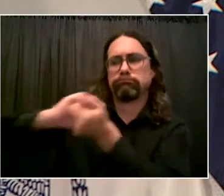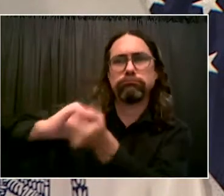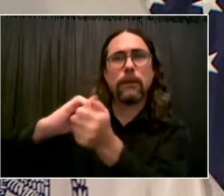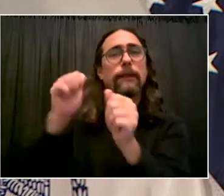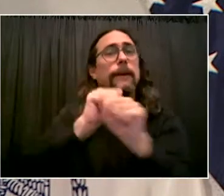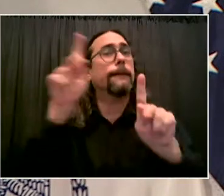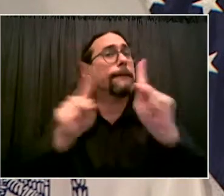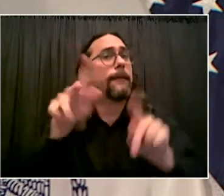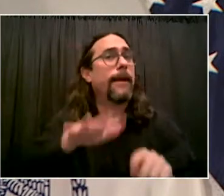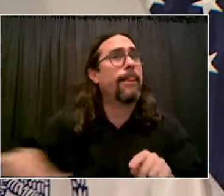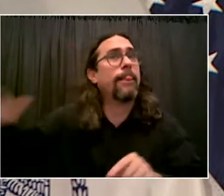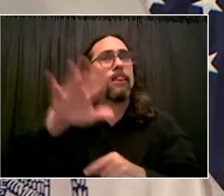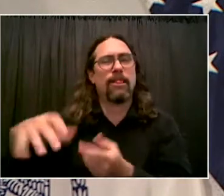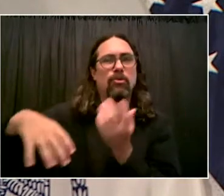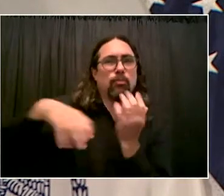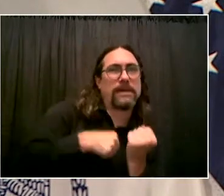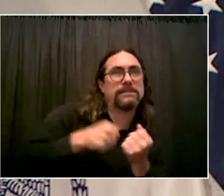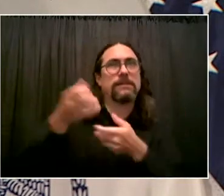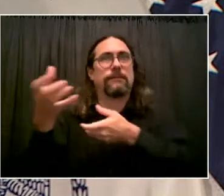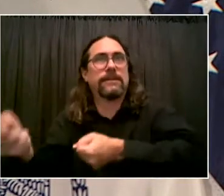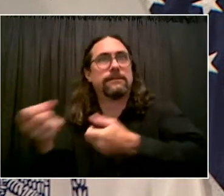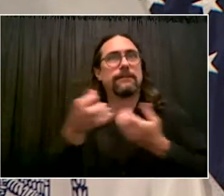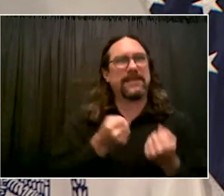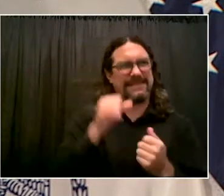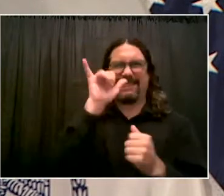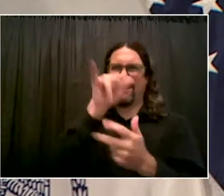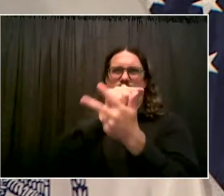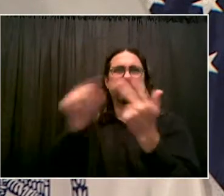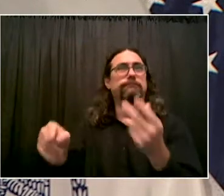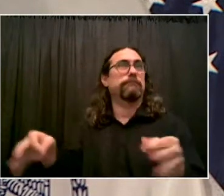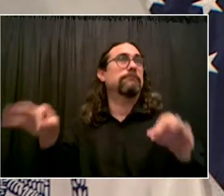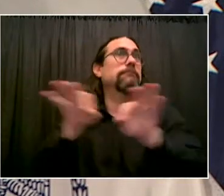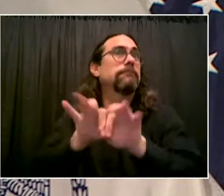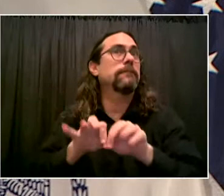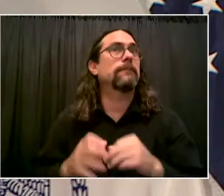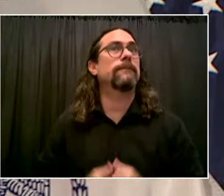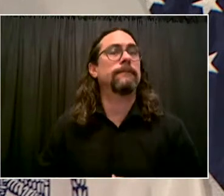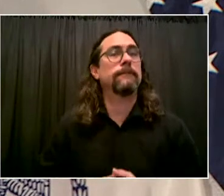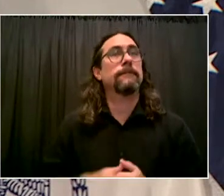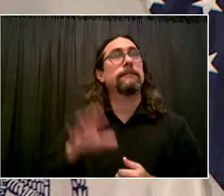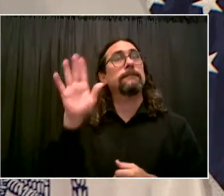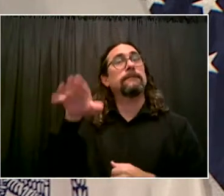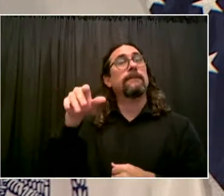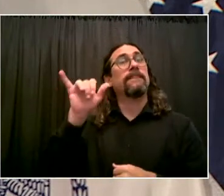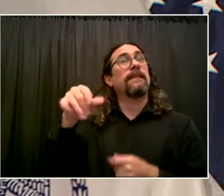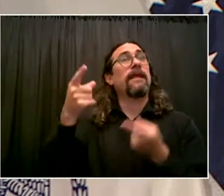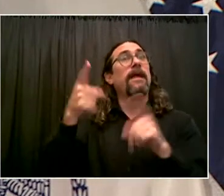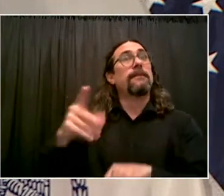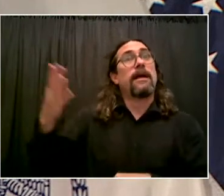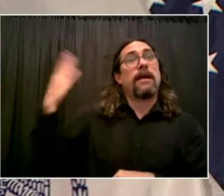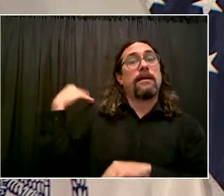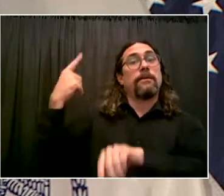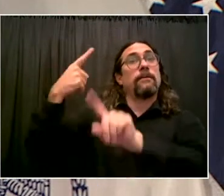YOU SAW LAST MONTH THAT THE IMPACT OF GANG TAKEDOWNS, WE'RE